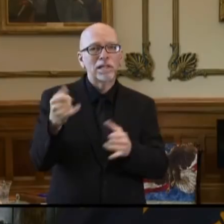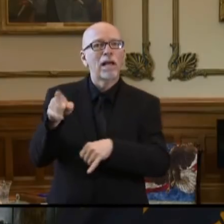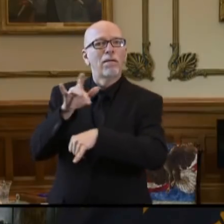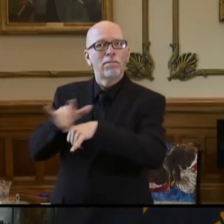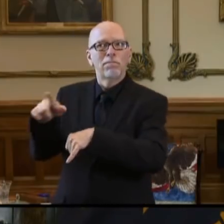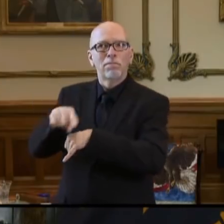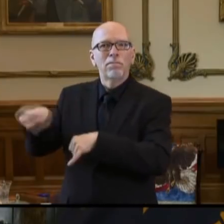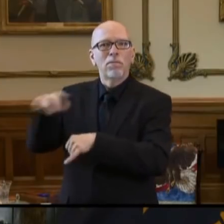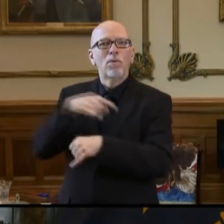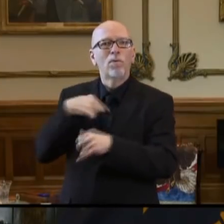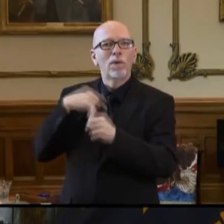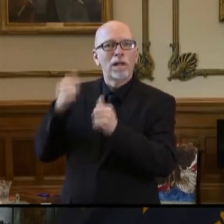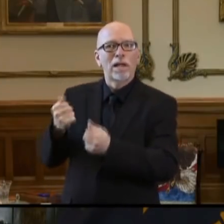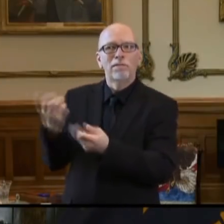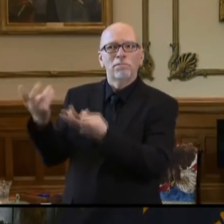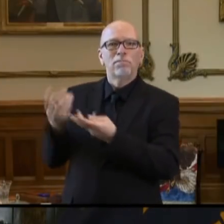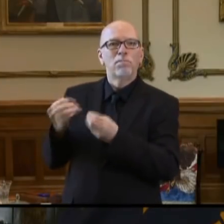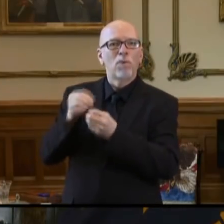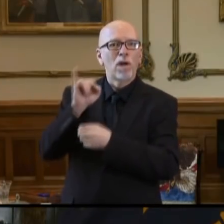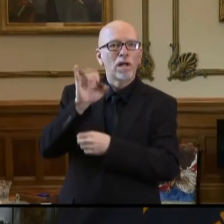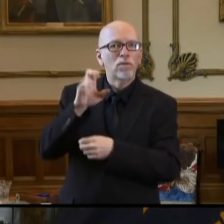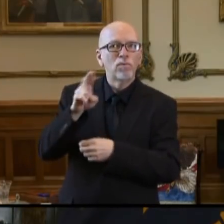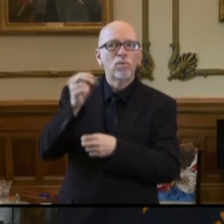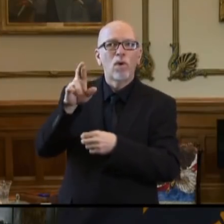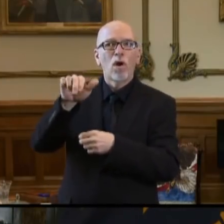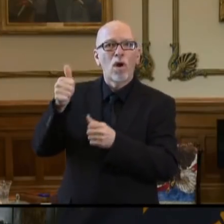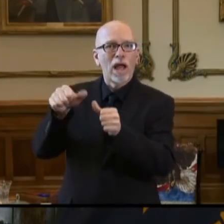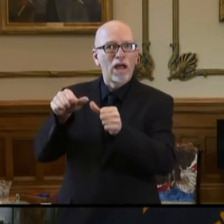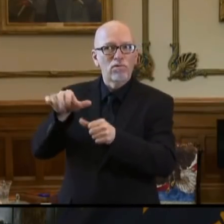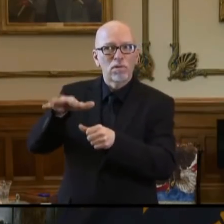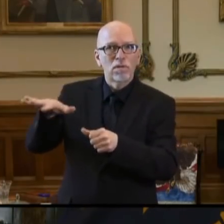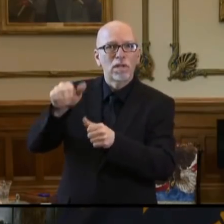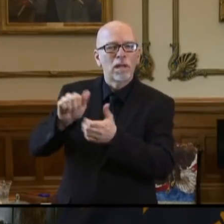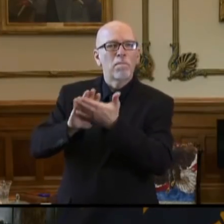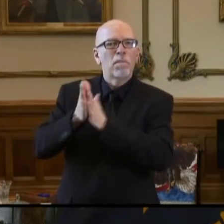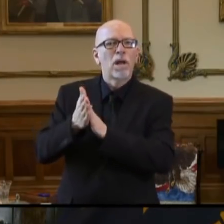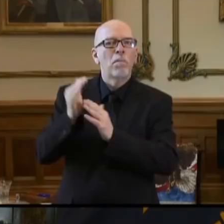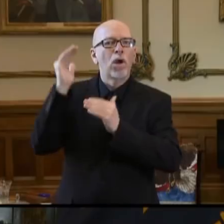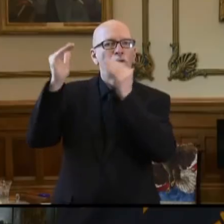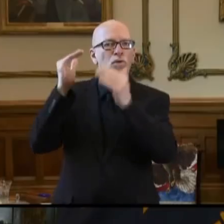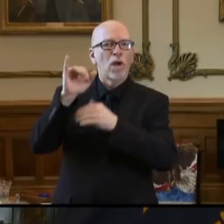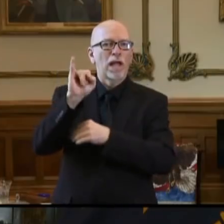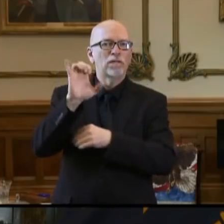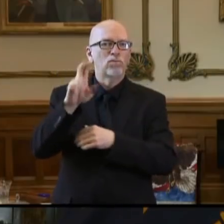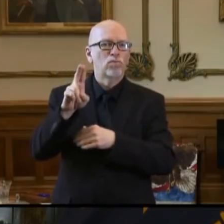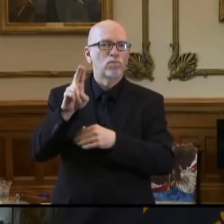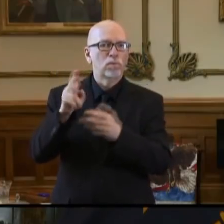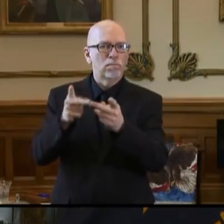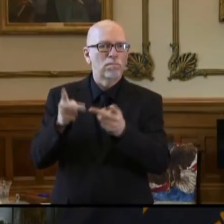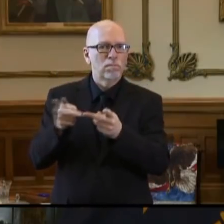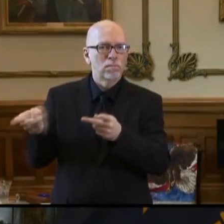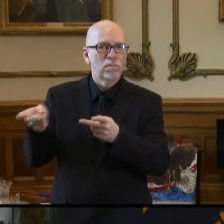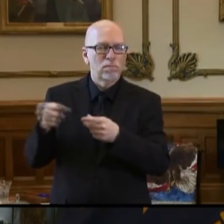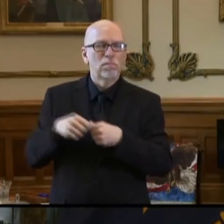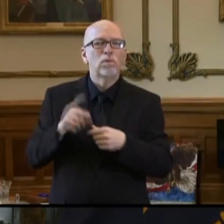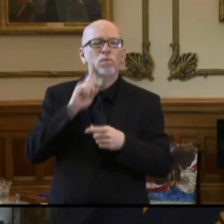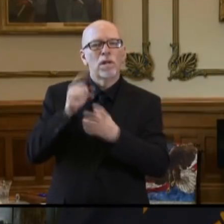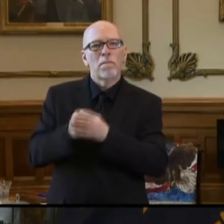SUBURBAN HOSPITALS TO RILEY BY INCREASING THEIR CAPACITY FROM THERE THAT ALLOWS US TO TAKE THE NEONATAL INTENSIVE CARE AND OTHER PEDIATRIC SPACES AND TURN